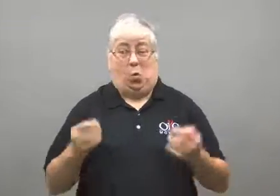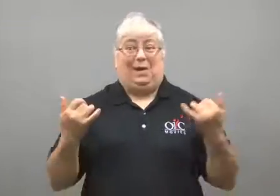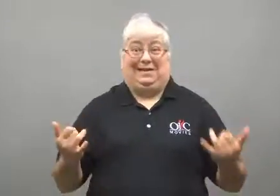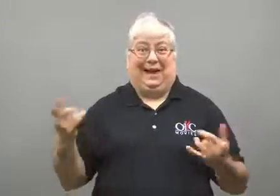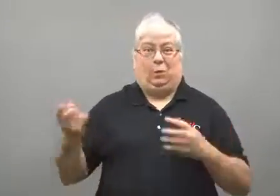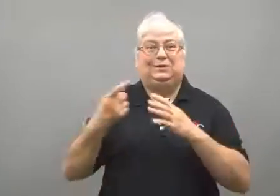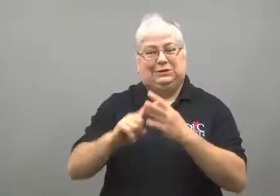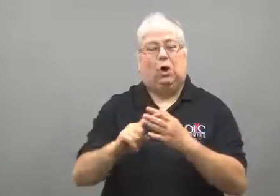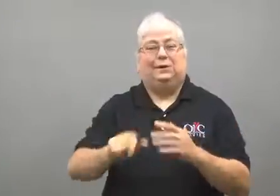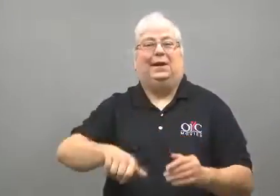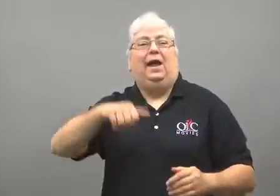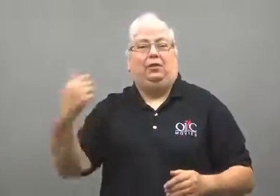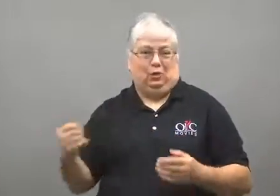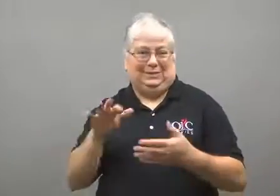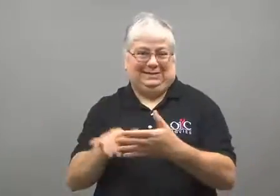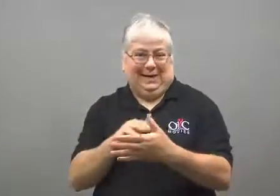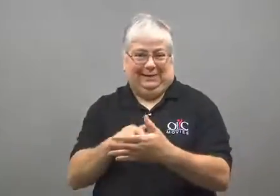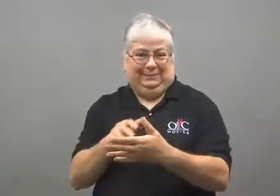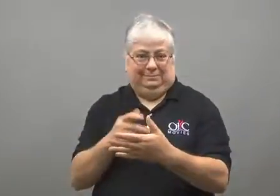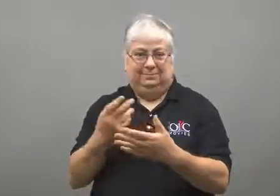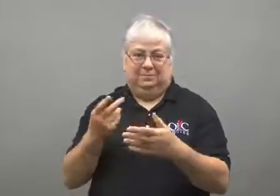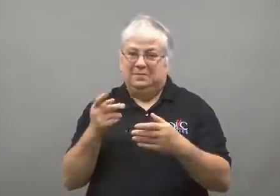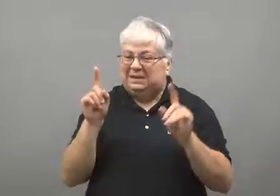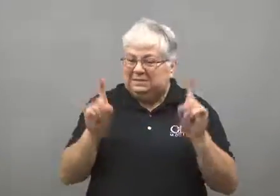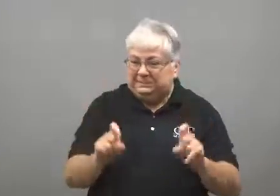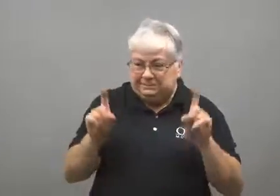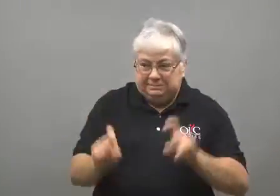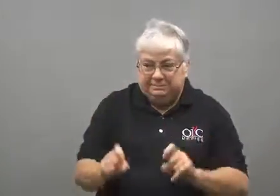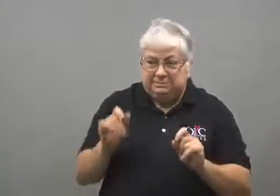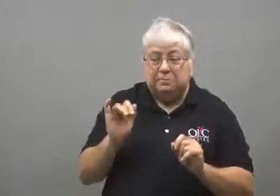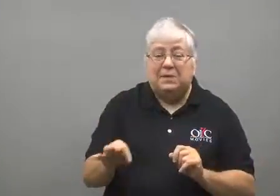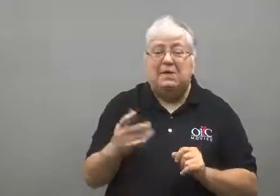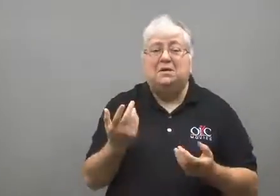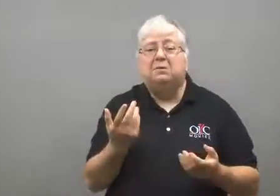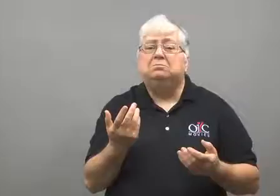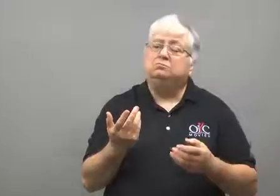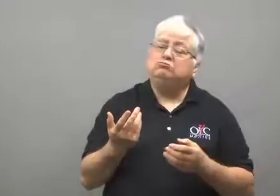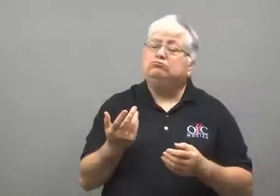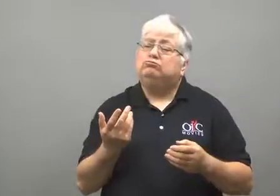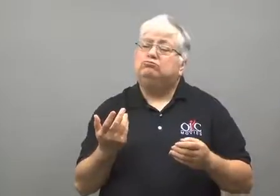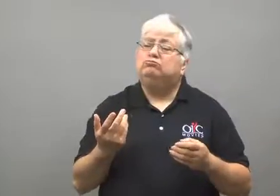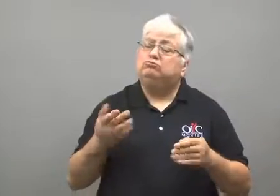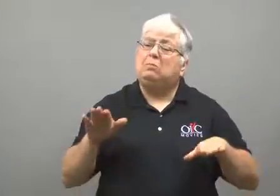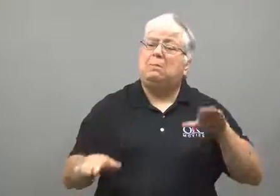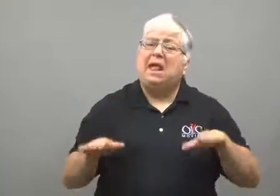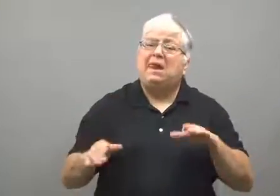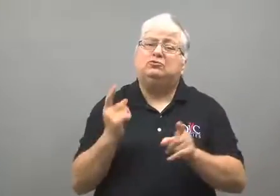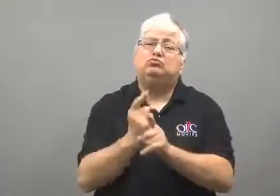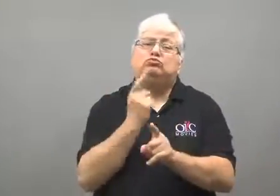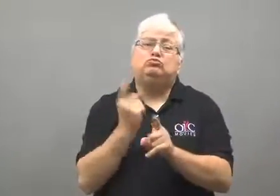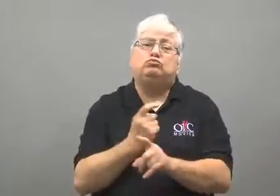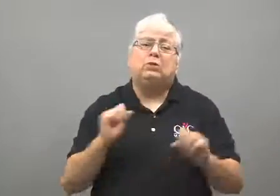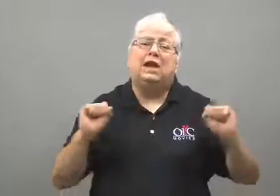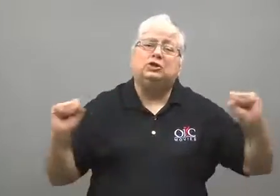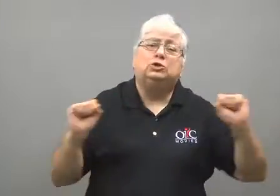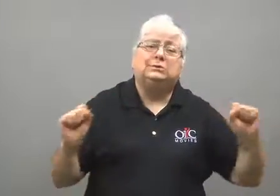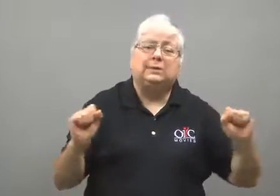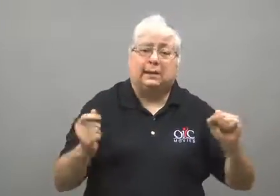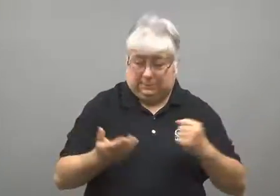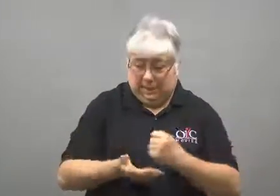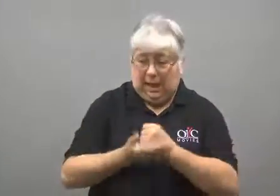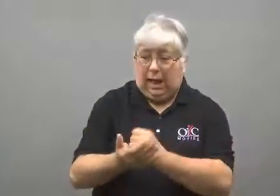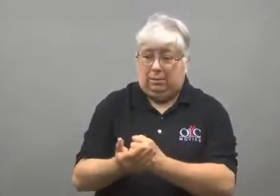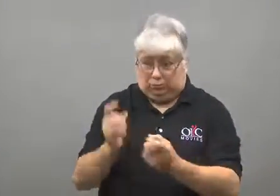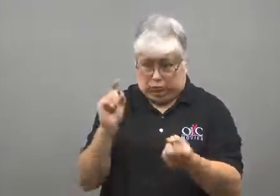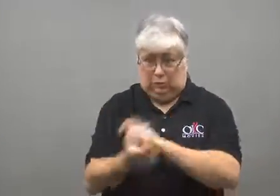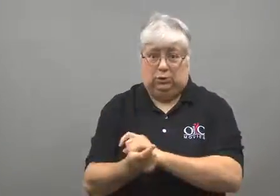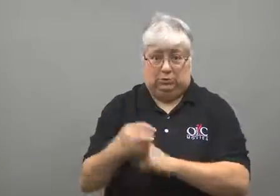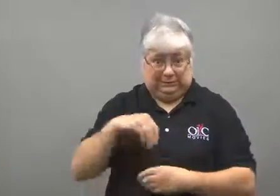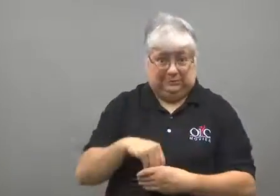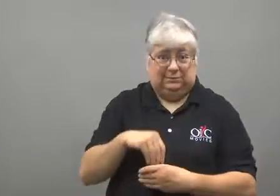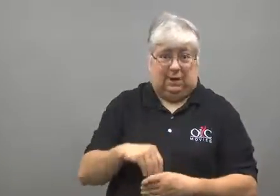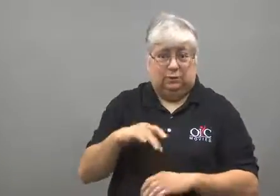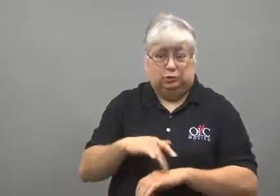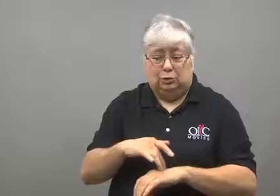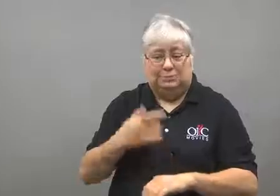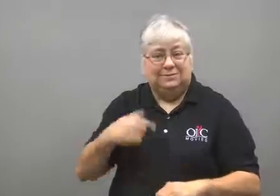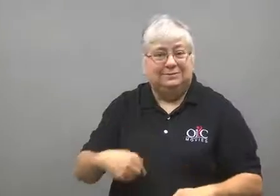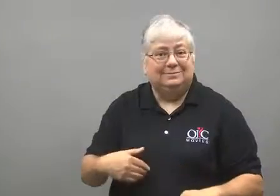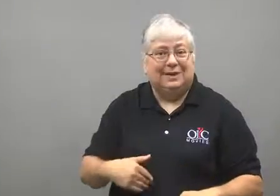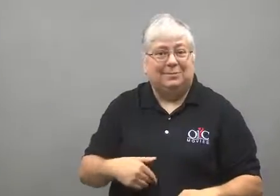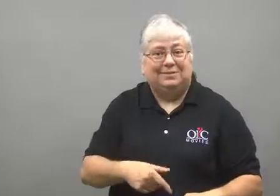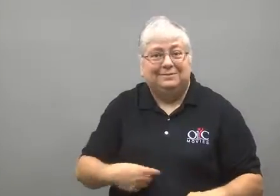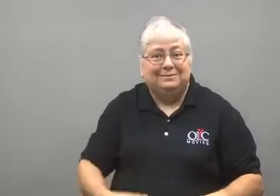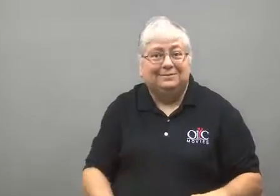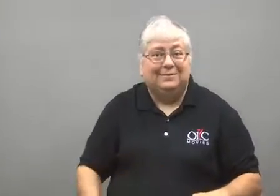Another study is underway to see if a balanced amount exercise